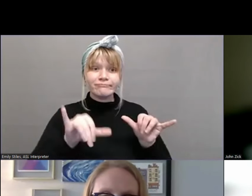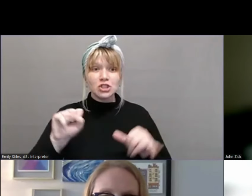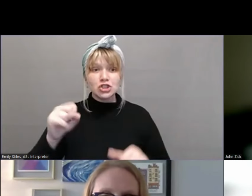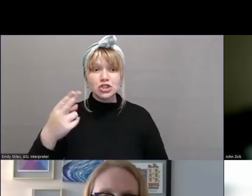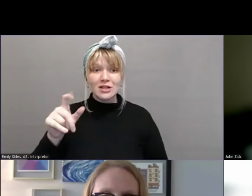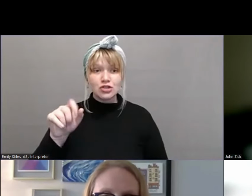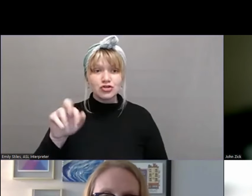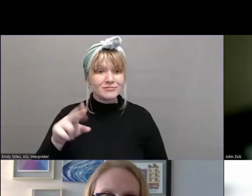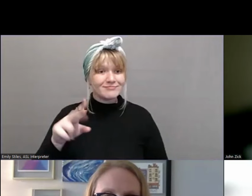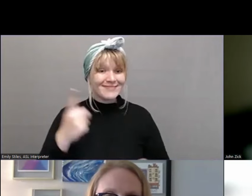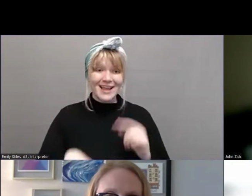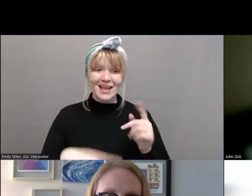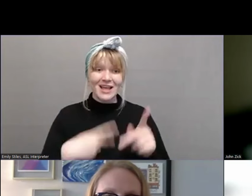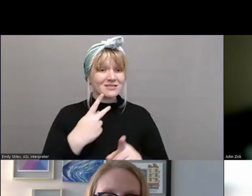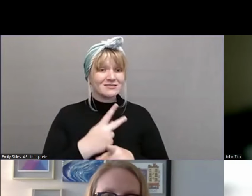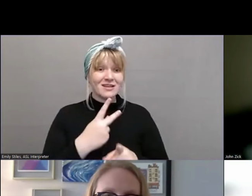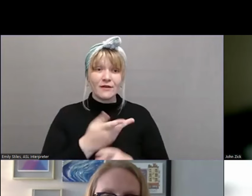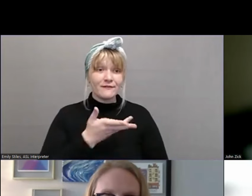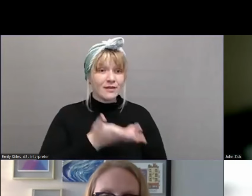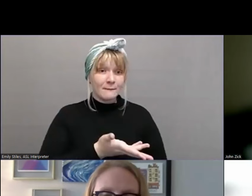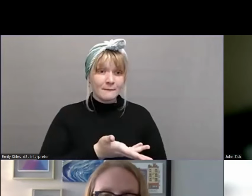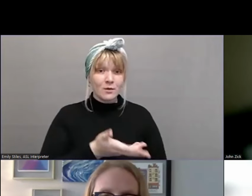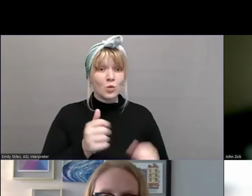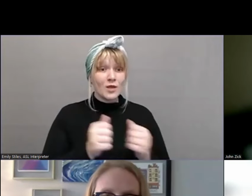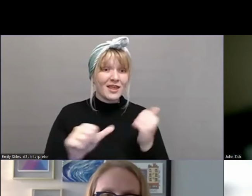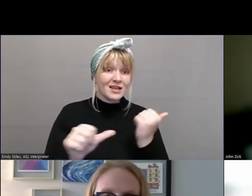their care needs with AT or other supports.